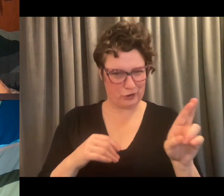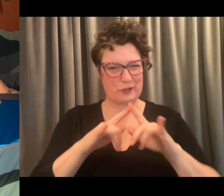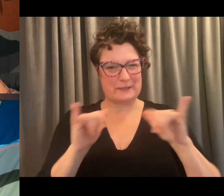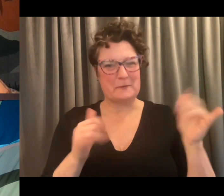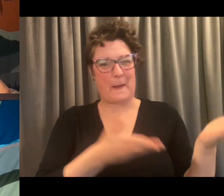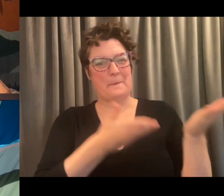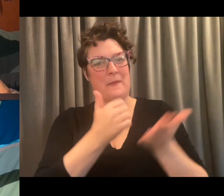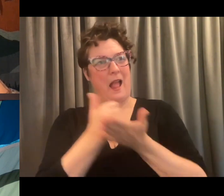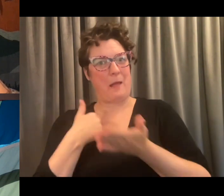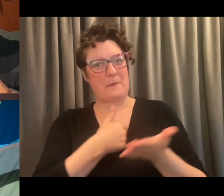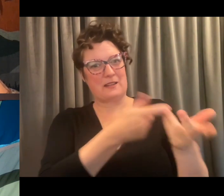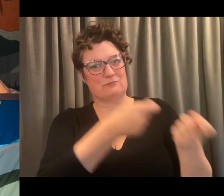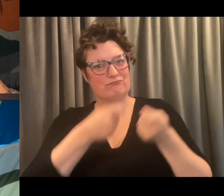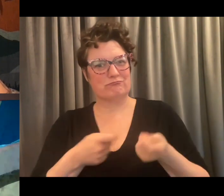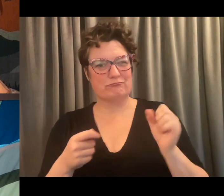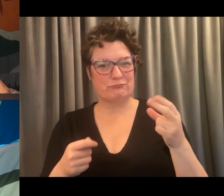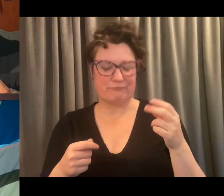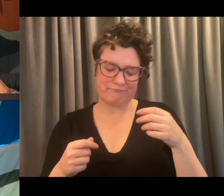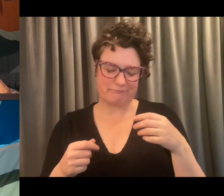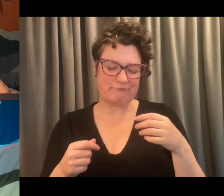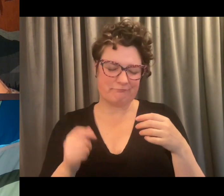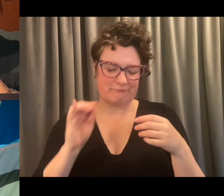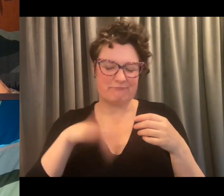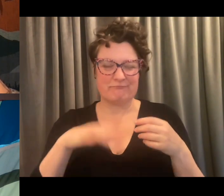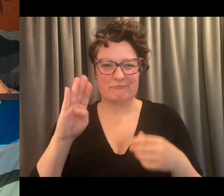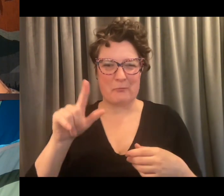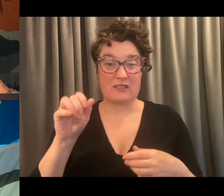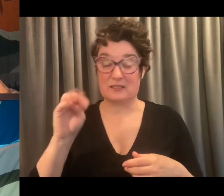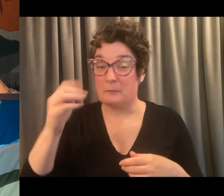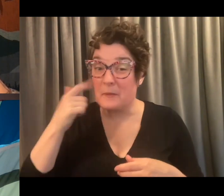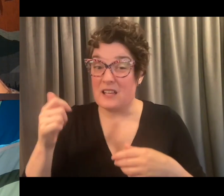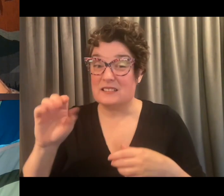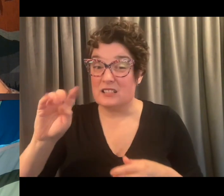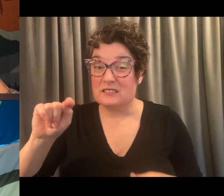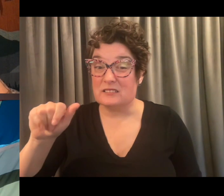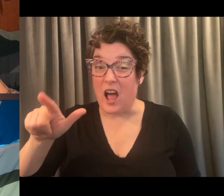Talmudic story that warns against girls wearing balsam in their shoes, which,